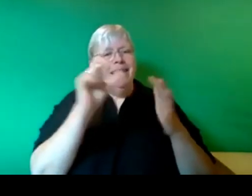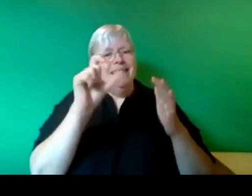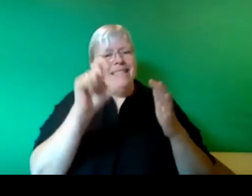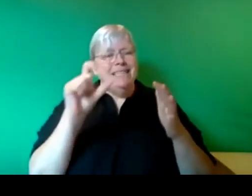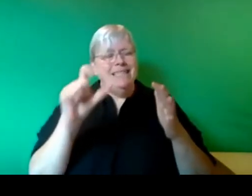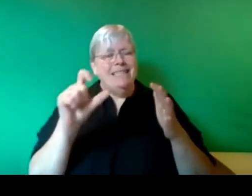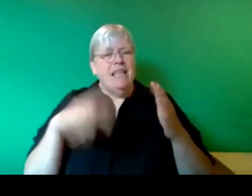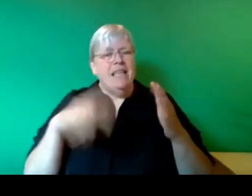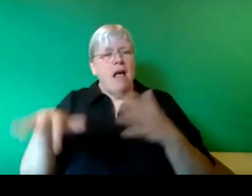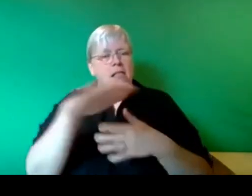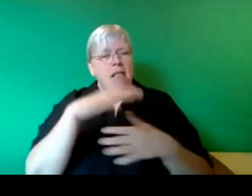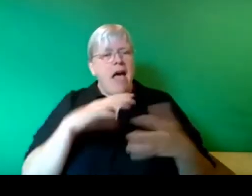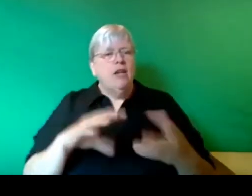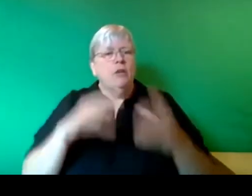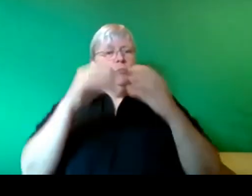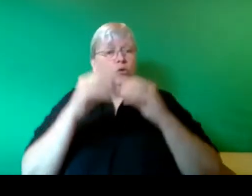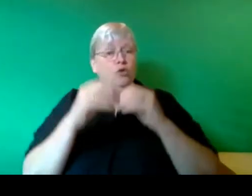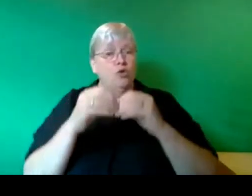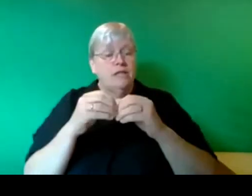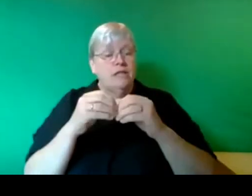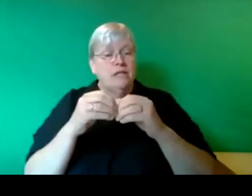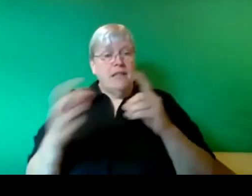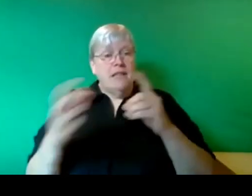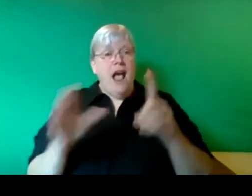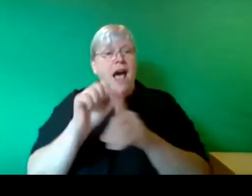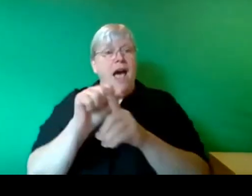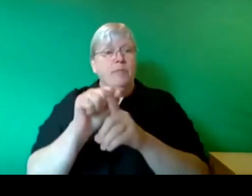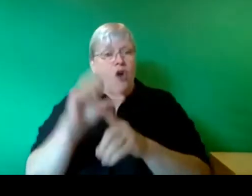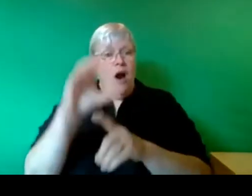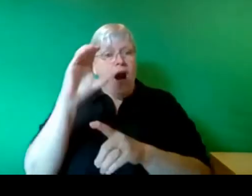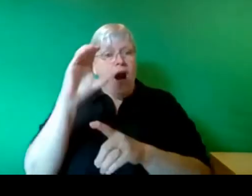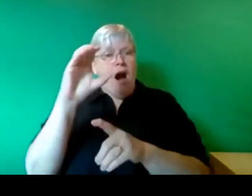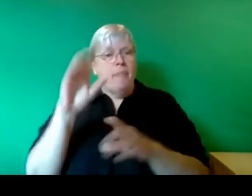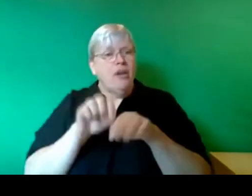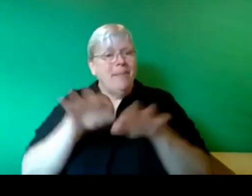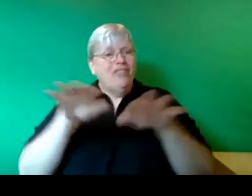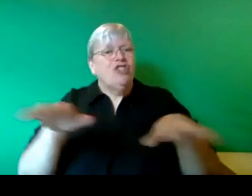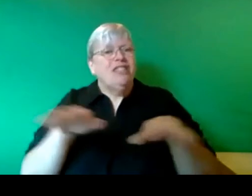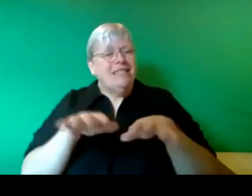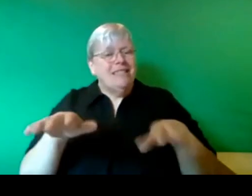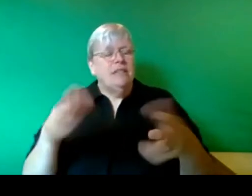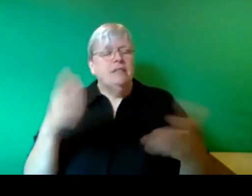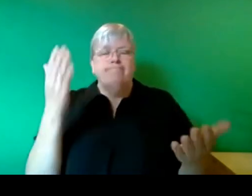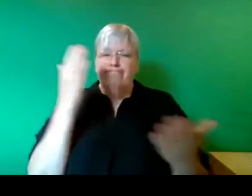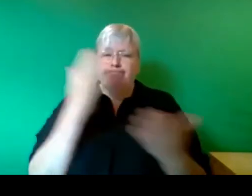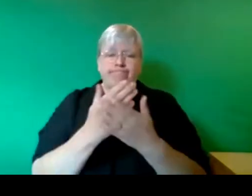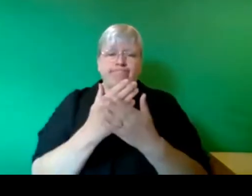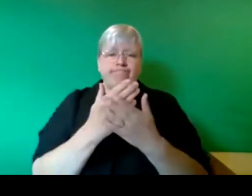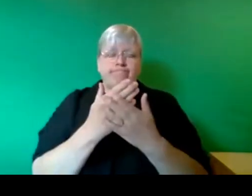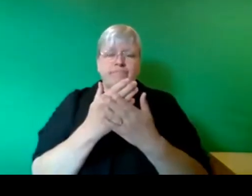capturing our carbon emissions, the fact that the Commission's report had four separate sections of